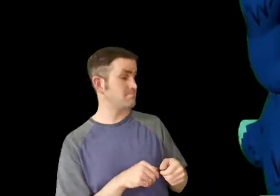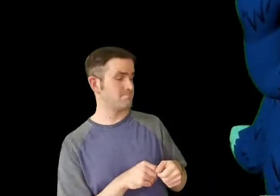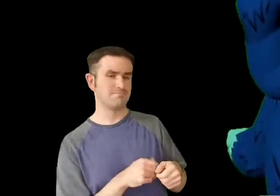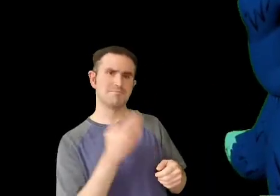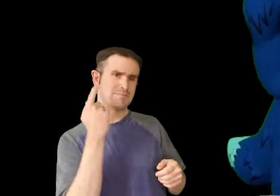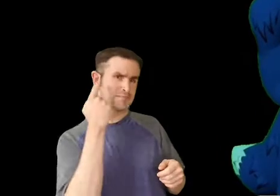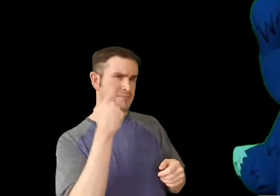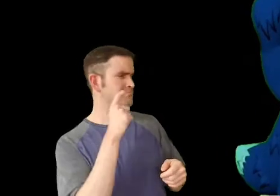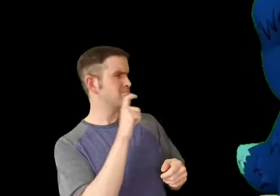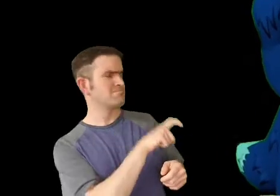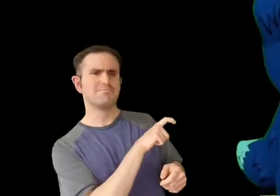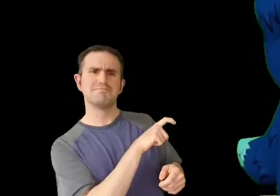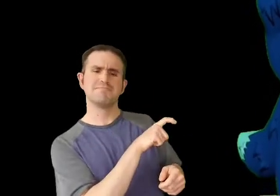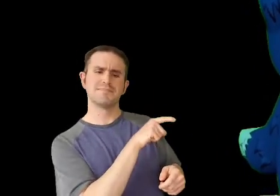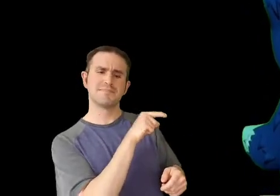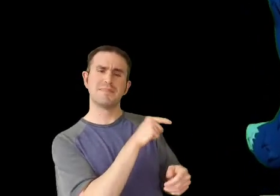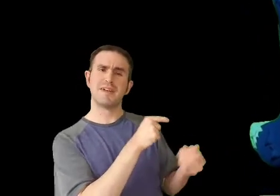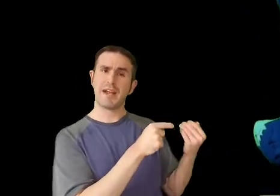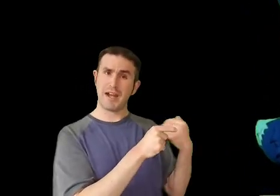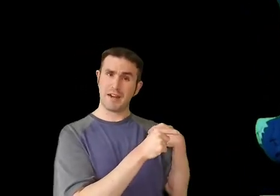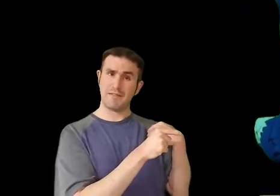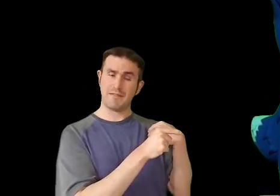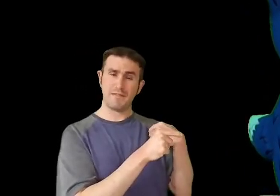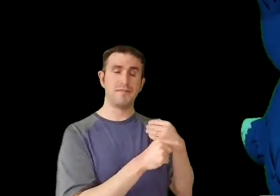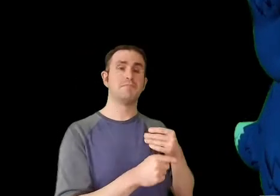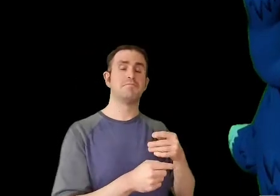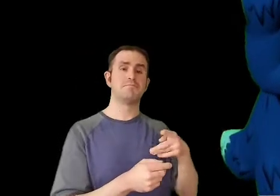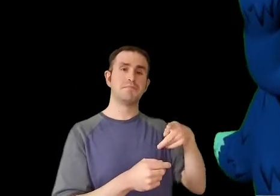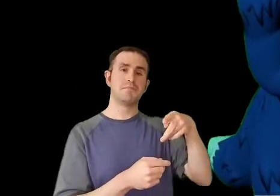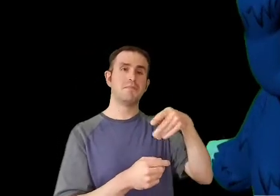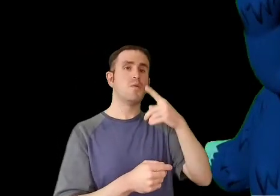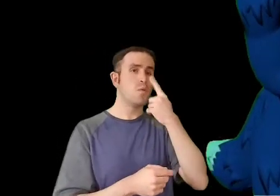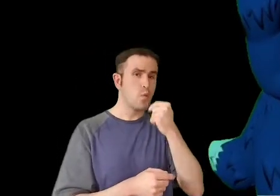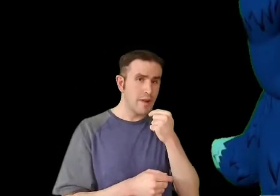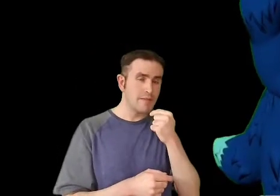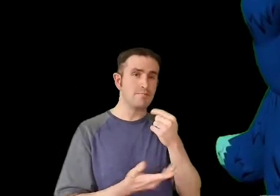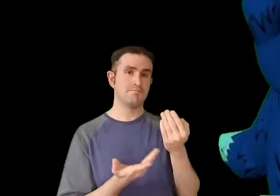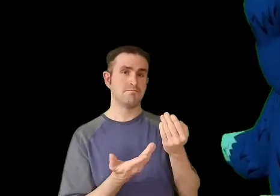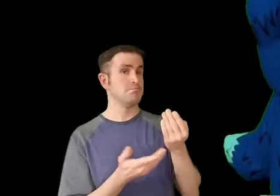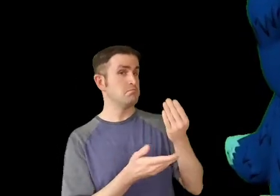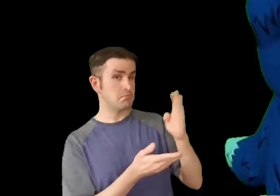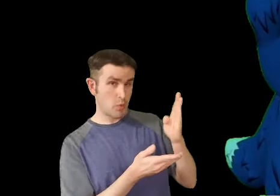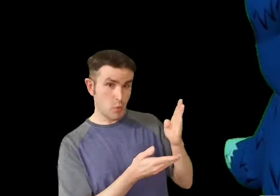So, if you notice here, you have your primary colors still there: you have your red, you have